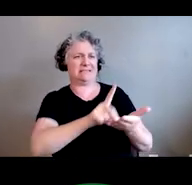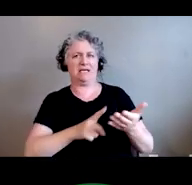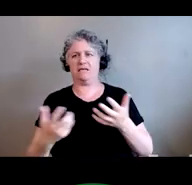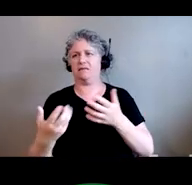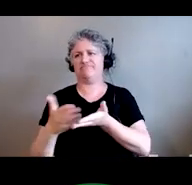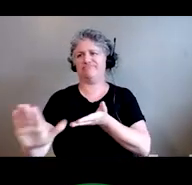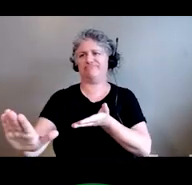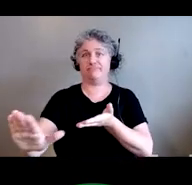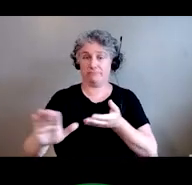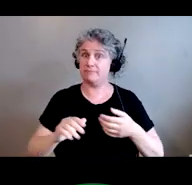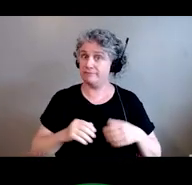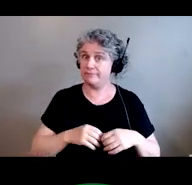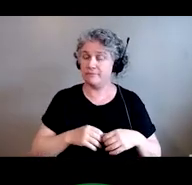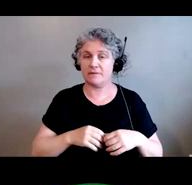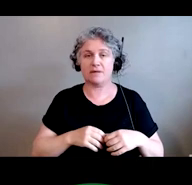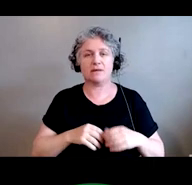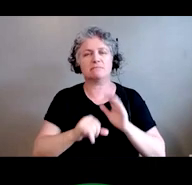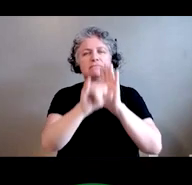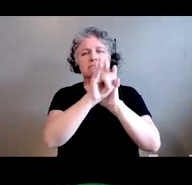that had the highest preponderance of barriers.